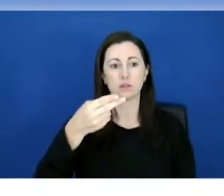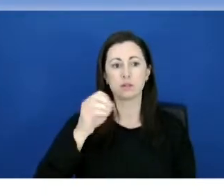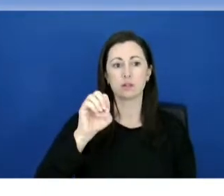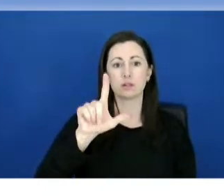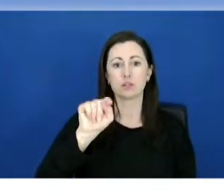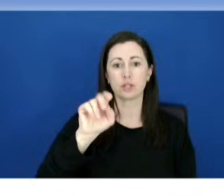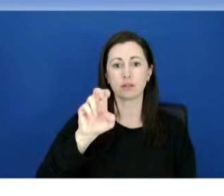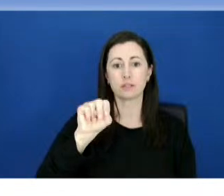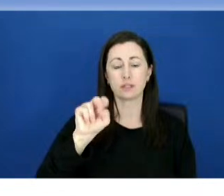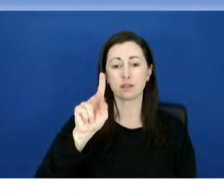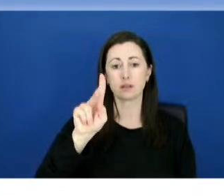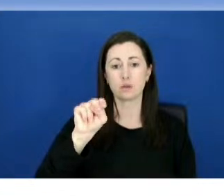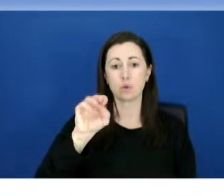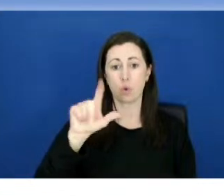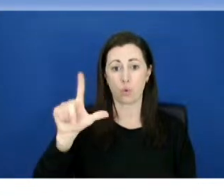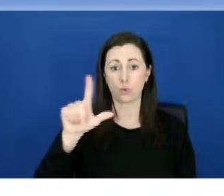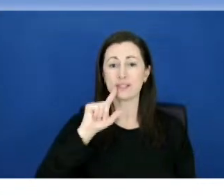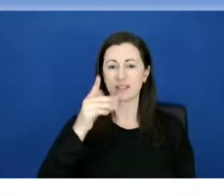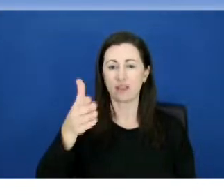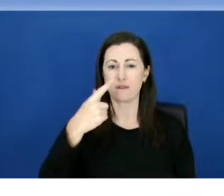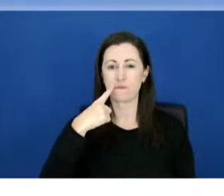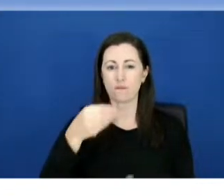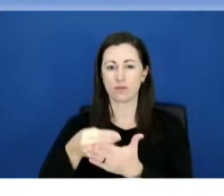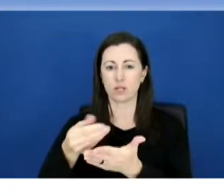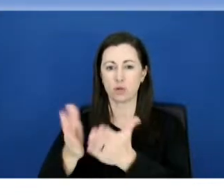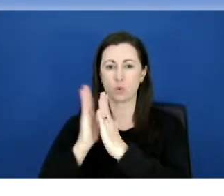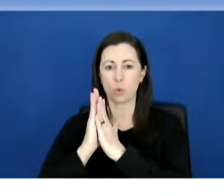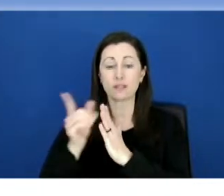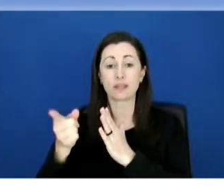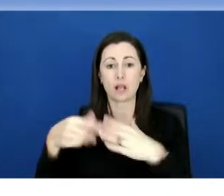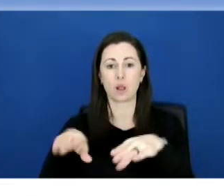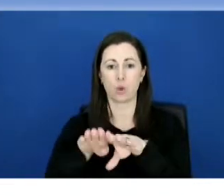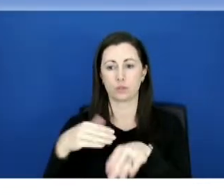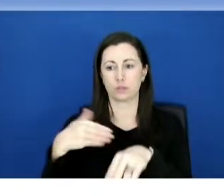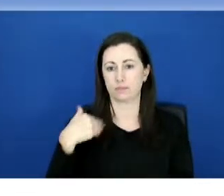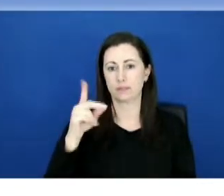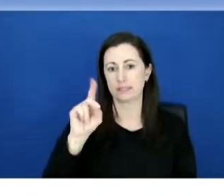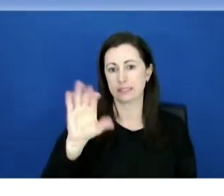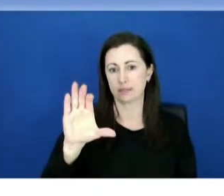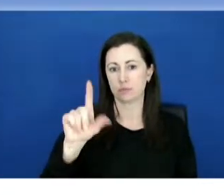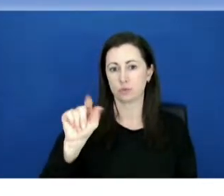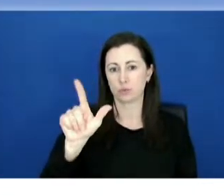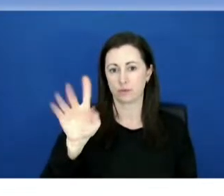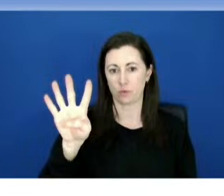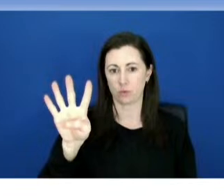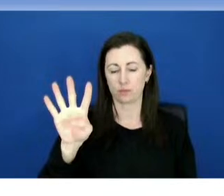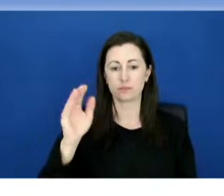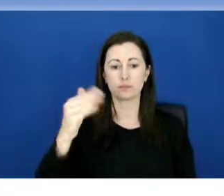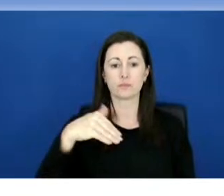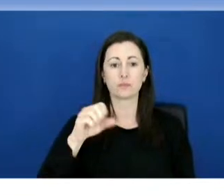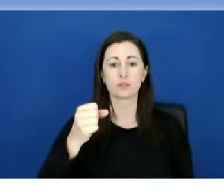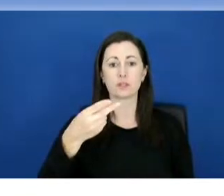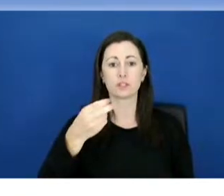THE END OF THIS MONTH.